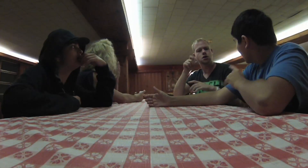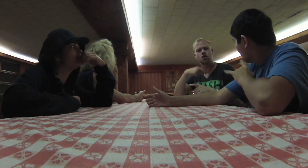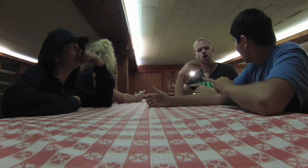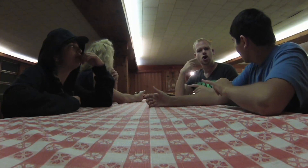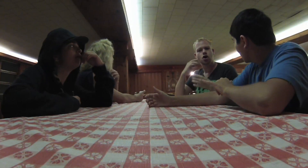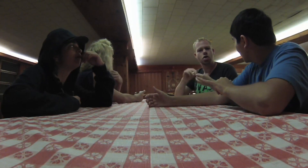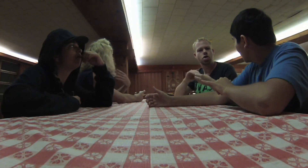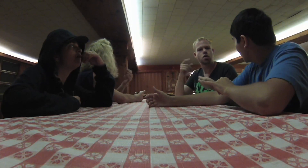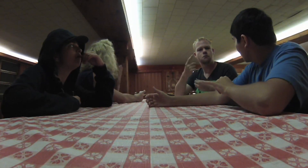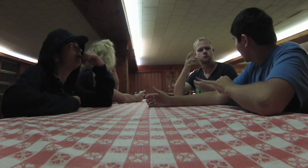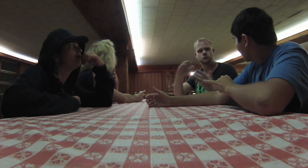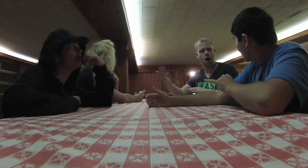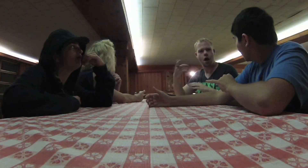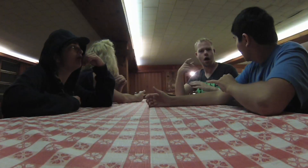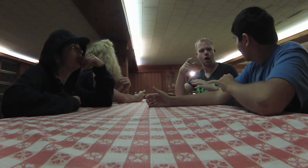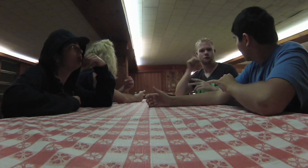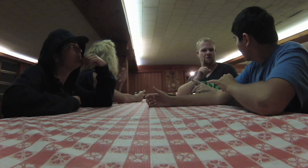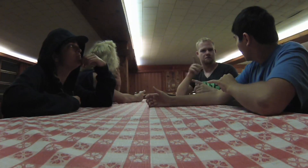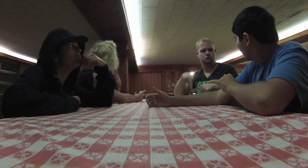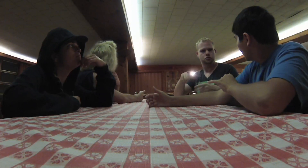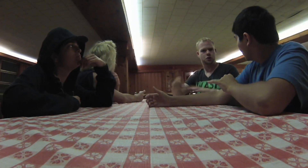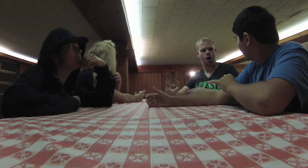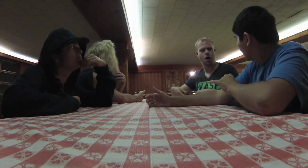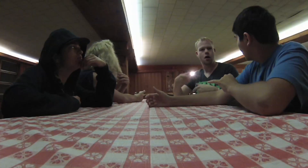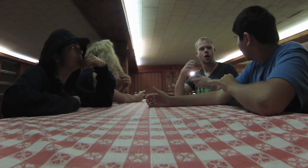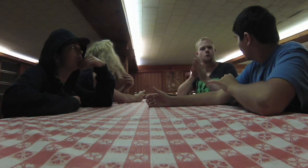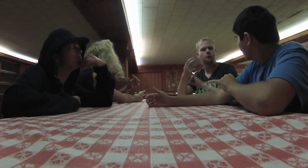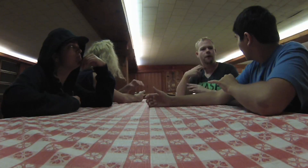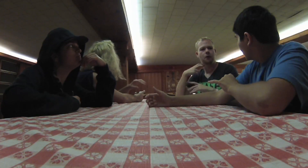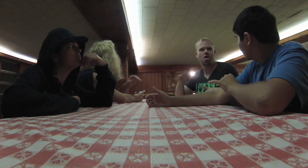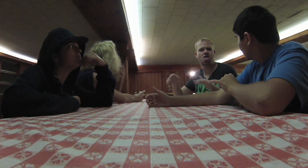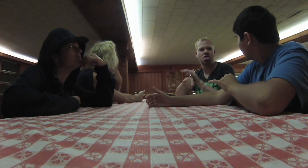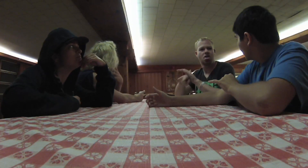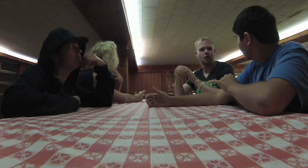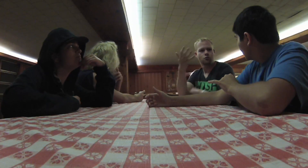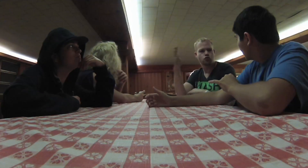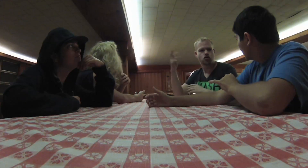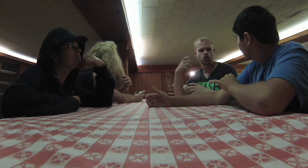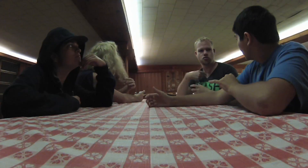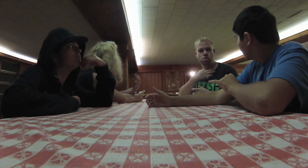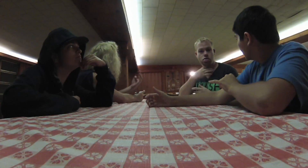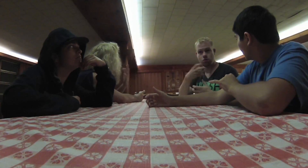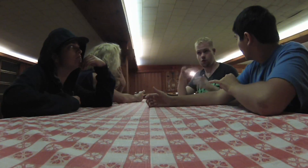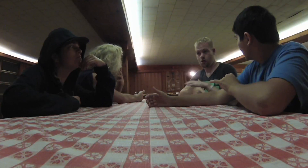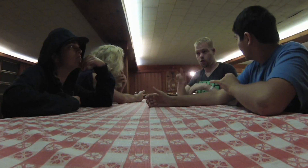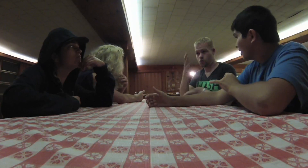I heard stories that someone died, a deaf person died and became a vampire and killed a lot of people. In the woods! I'm curious, I want to go exploring.